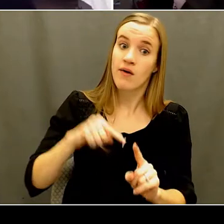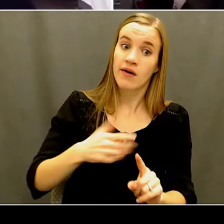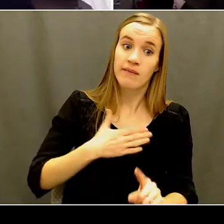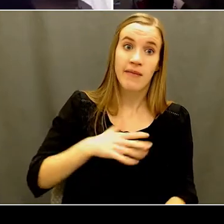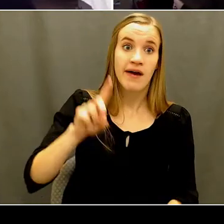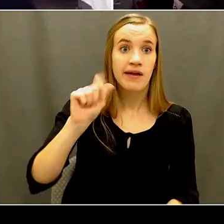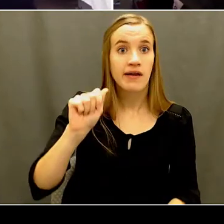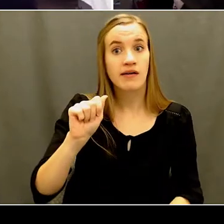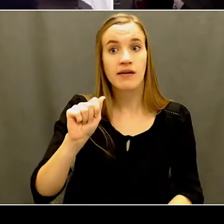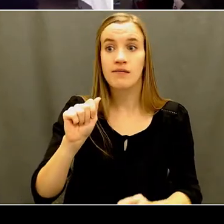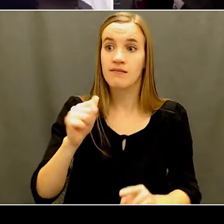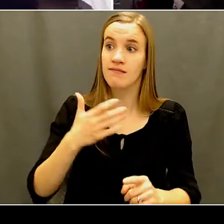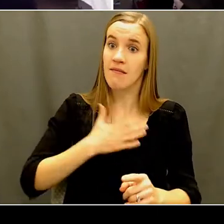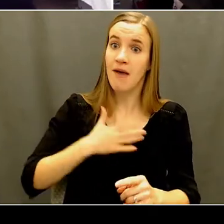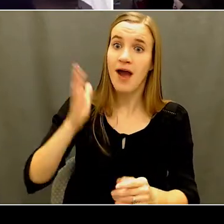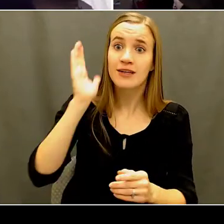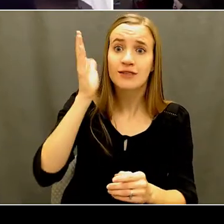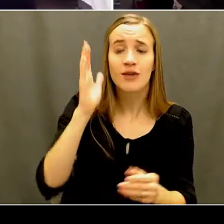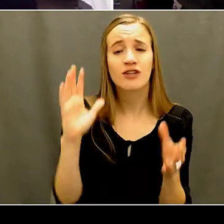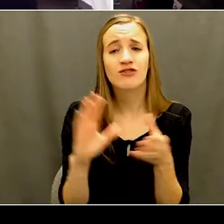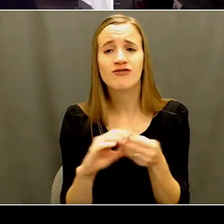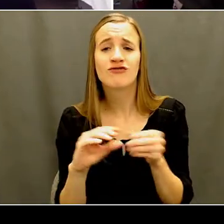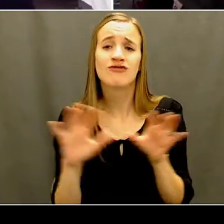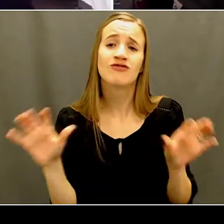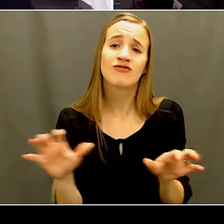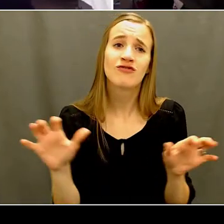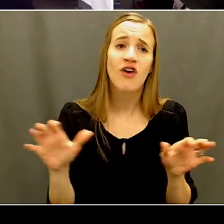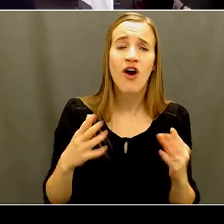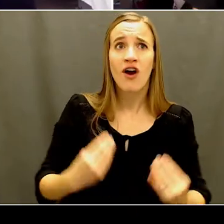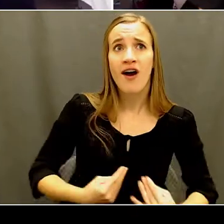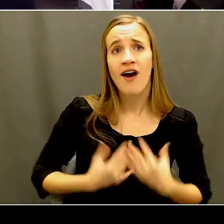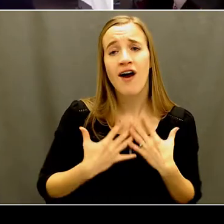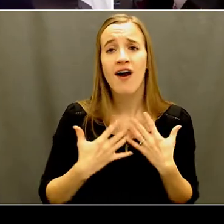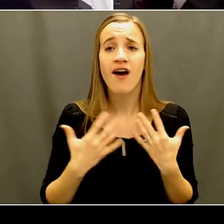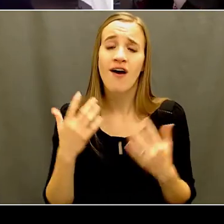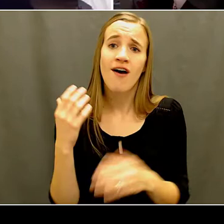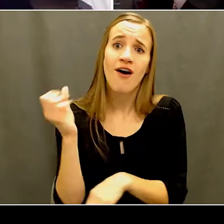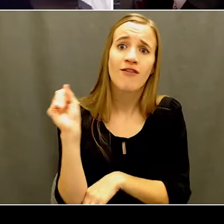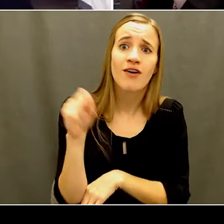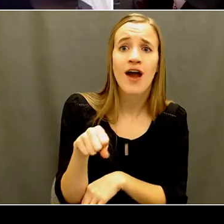I won to regionals. I won at State, I won at Nationals. And I spoke in front